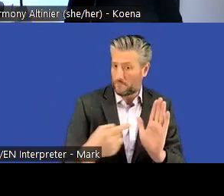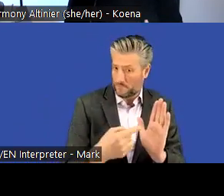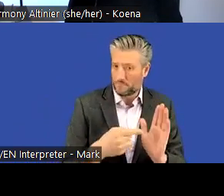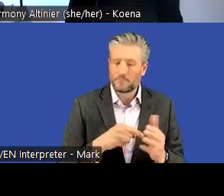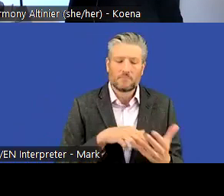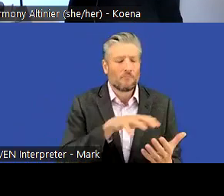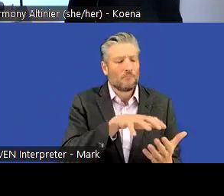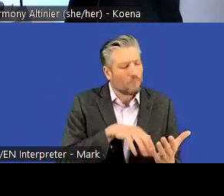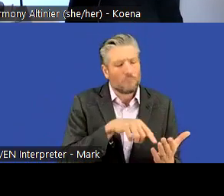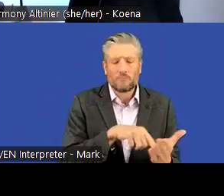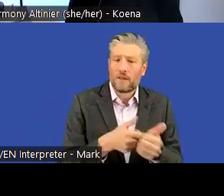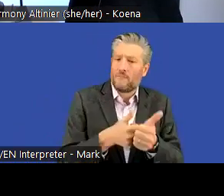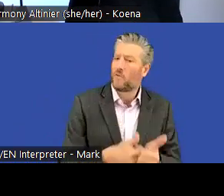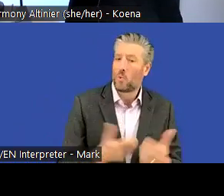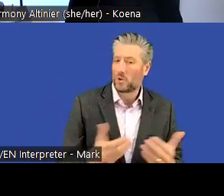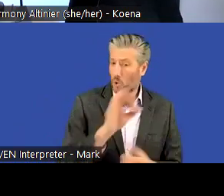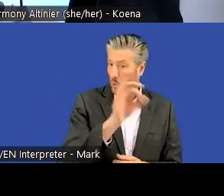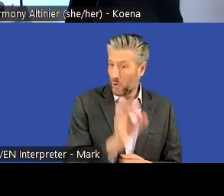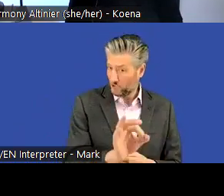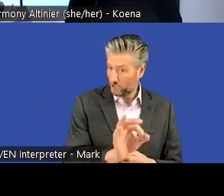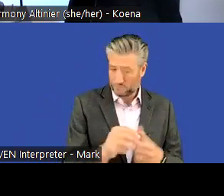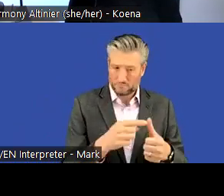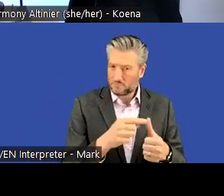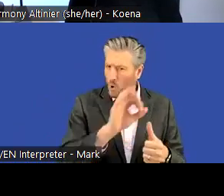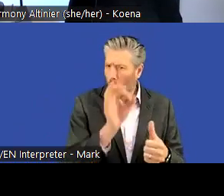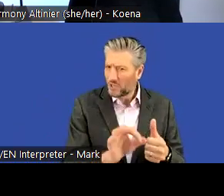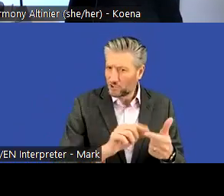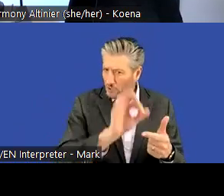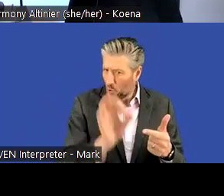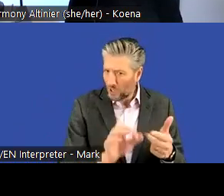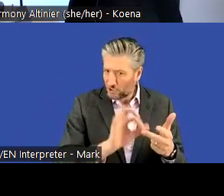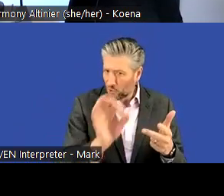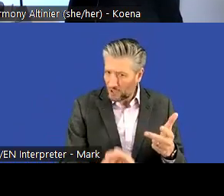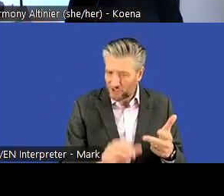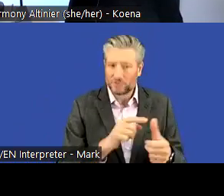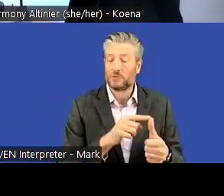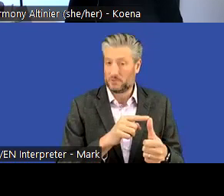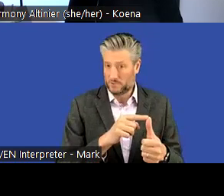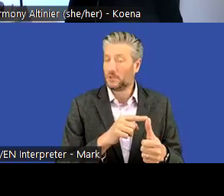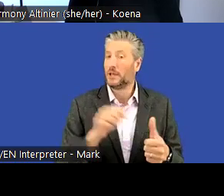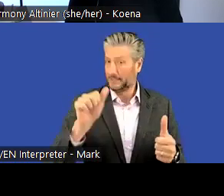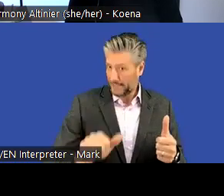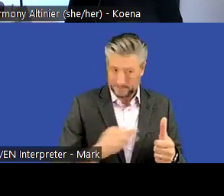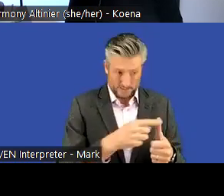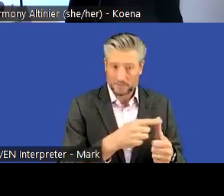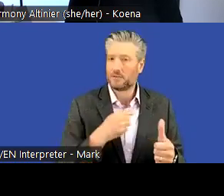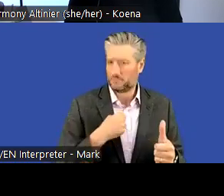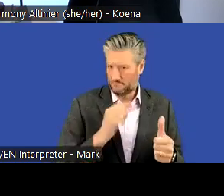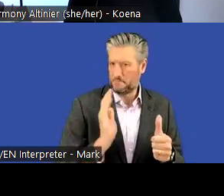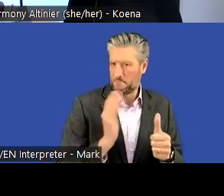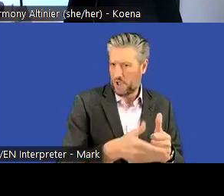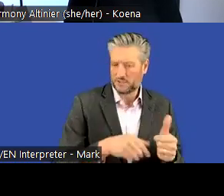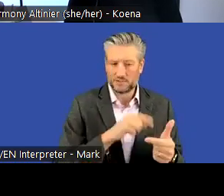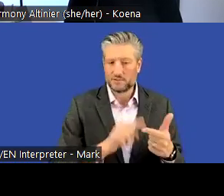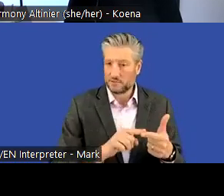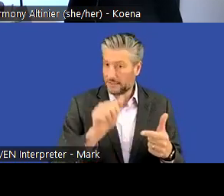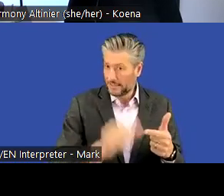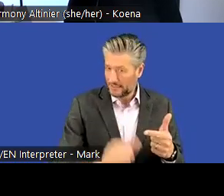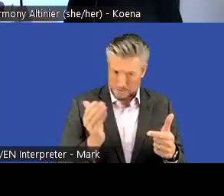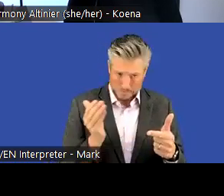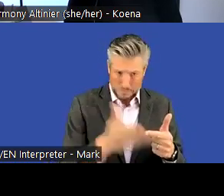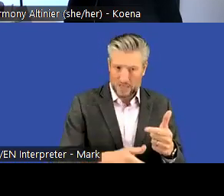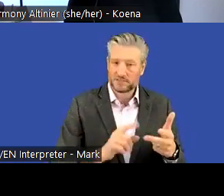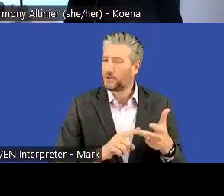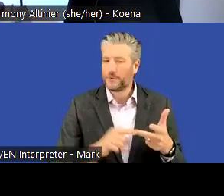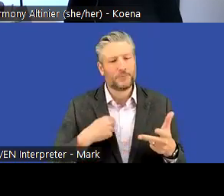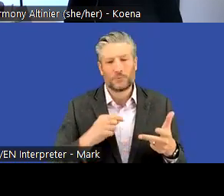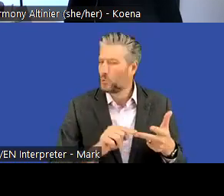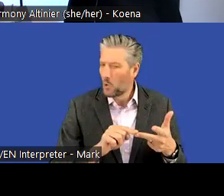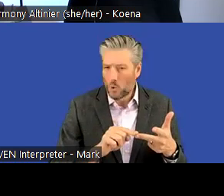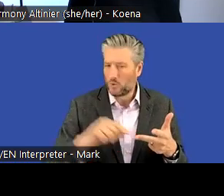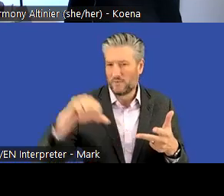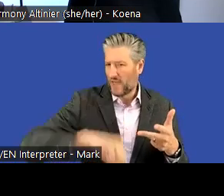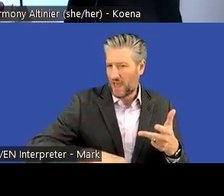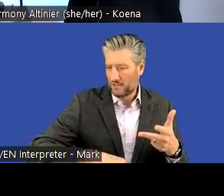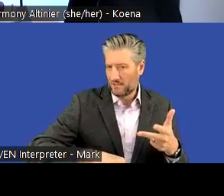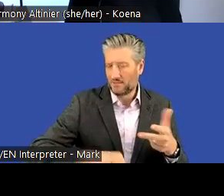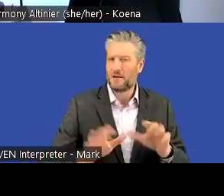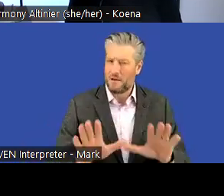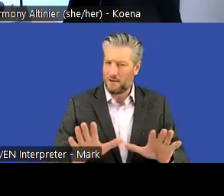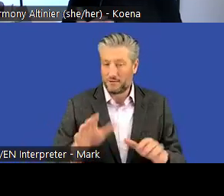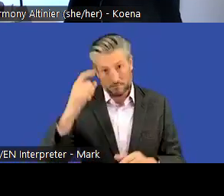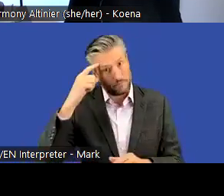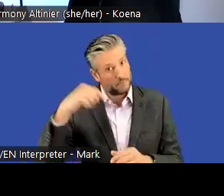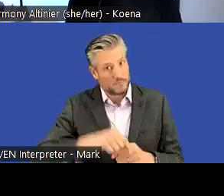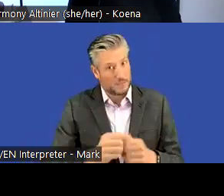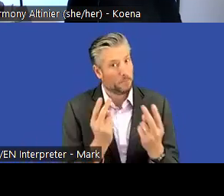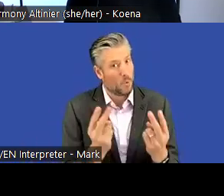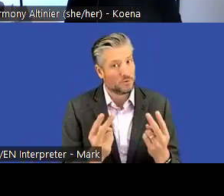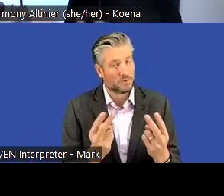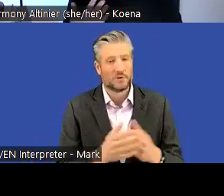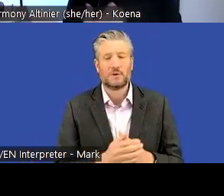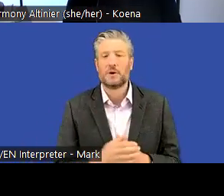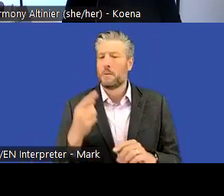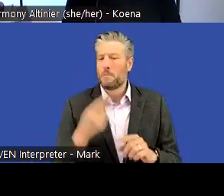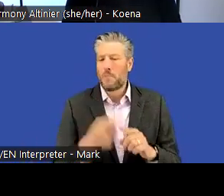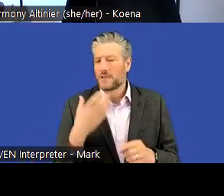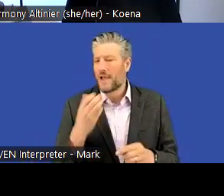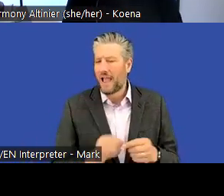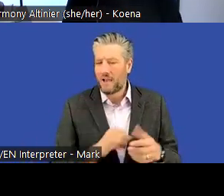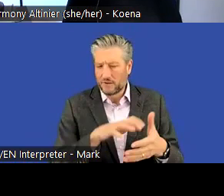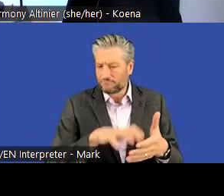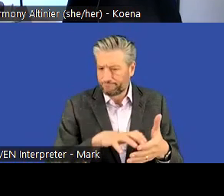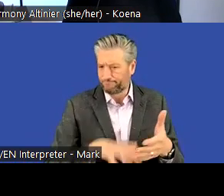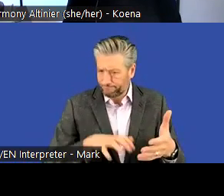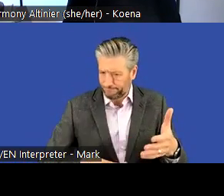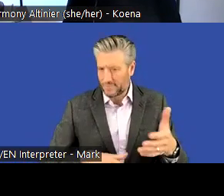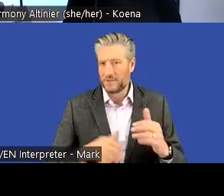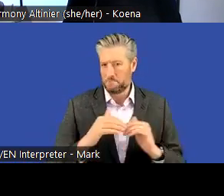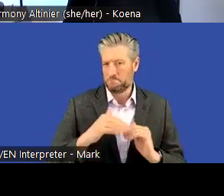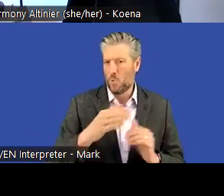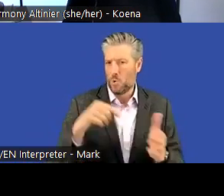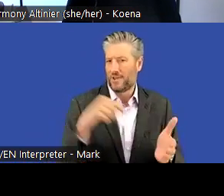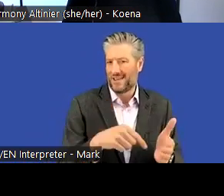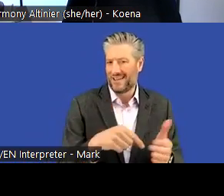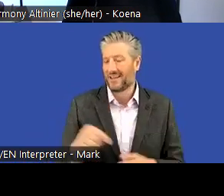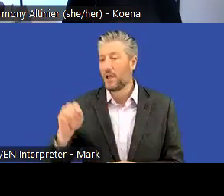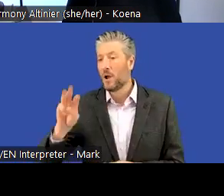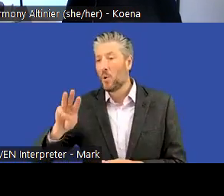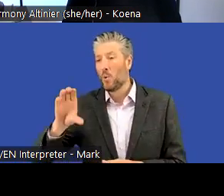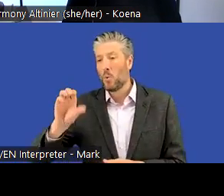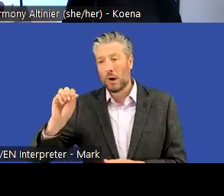If you answer yes, it may not seem important, but it is.